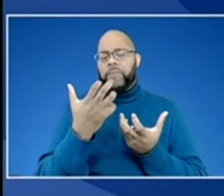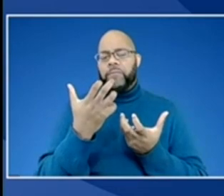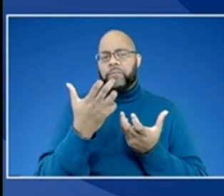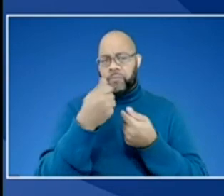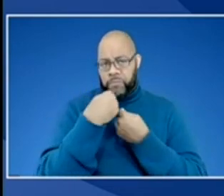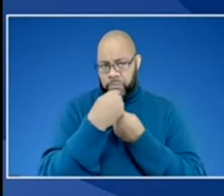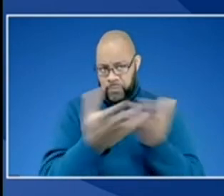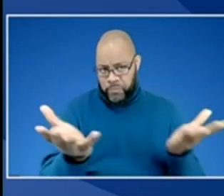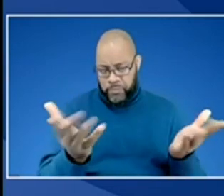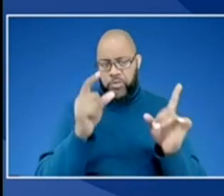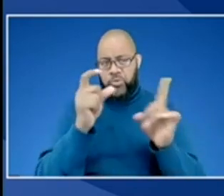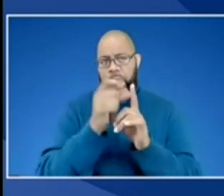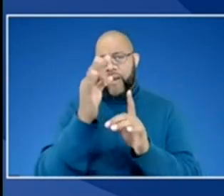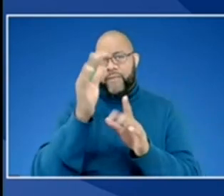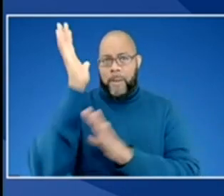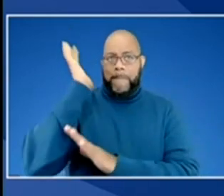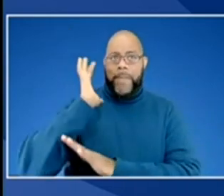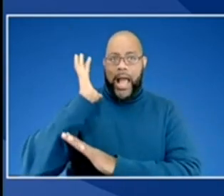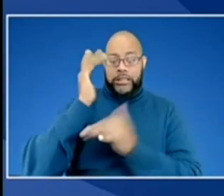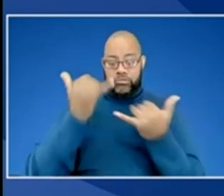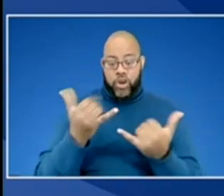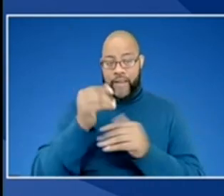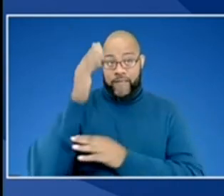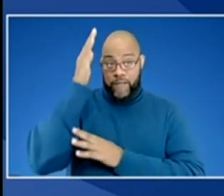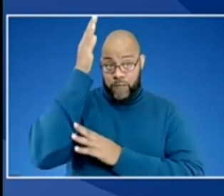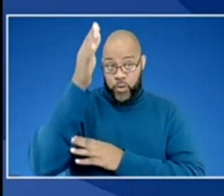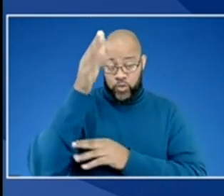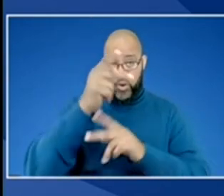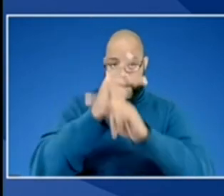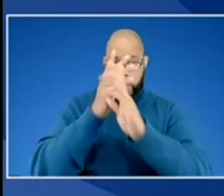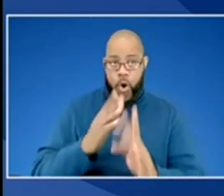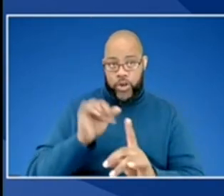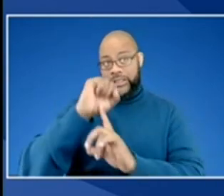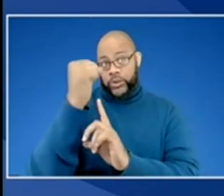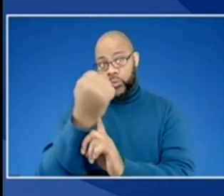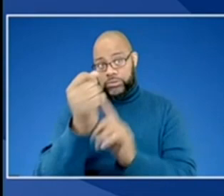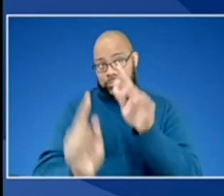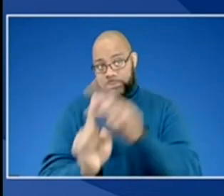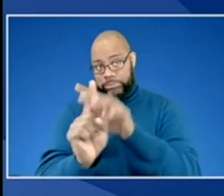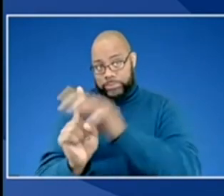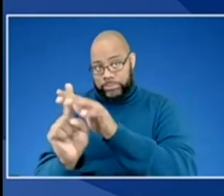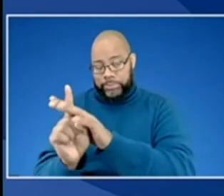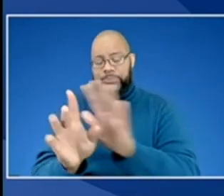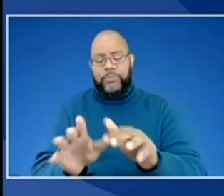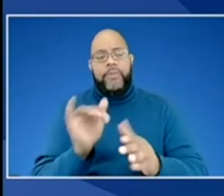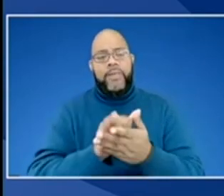terms of past, present, and future borrower situations is the actual year in